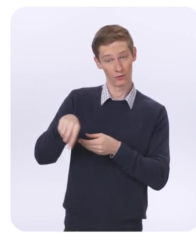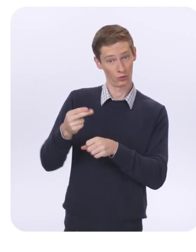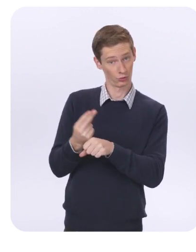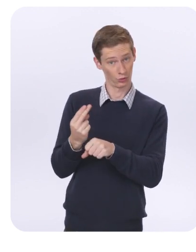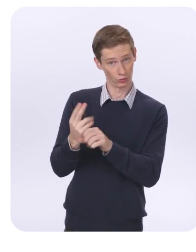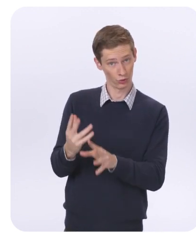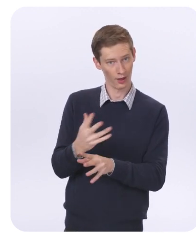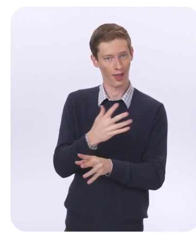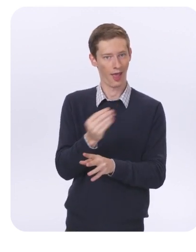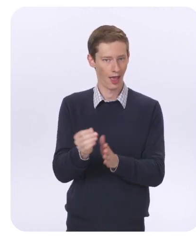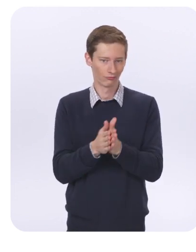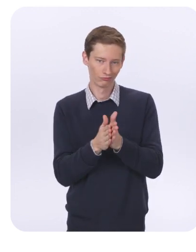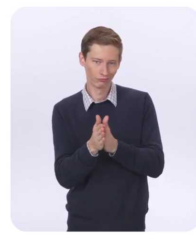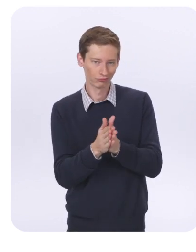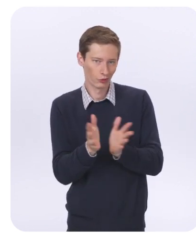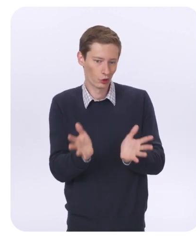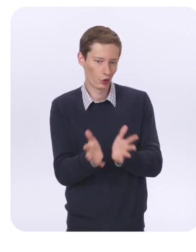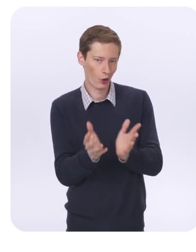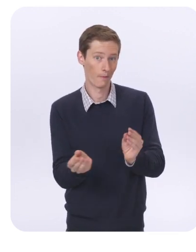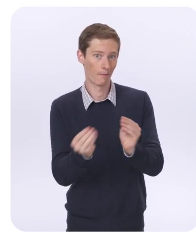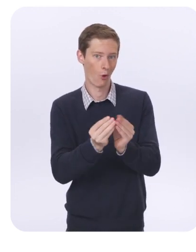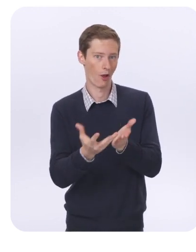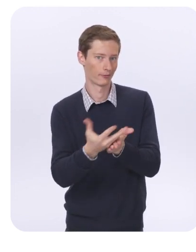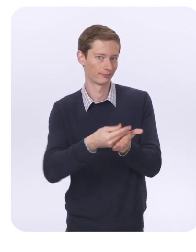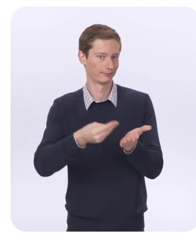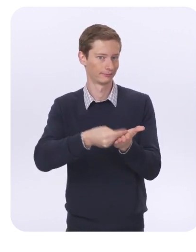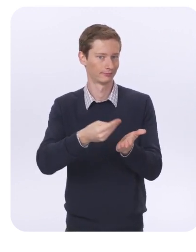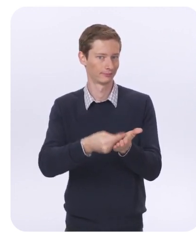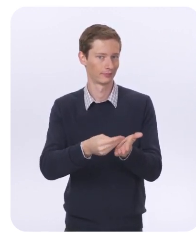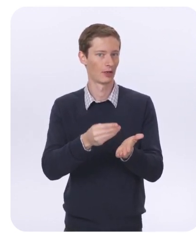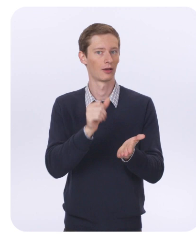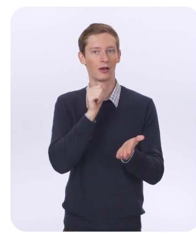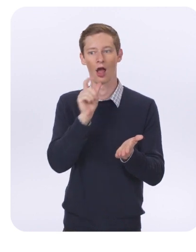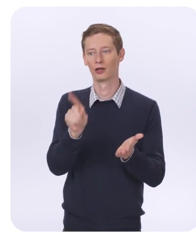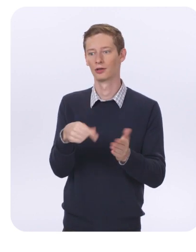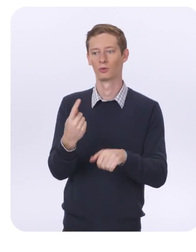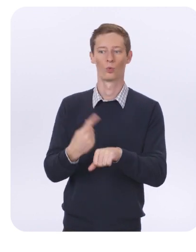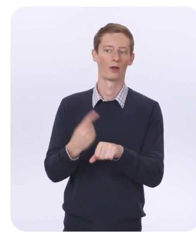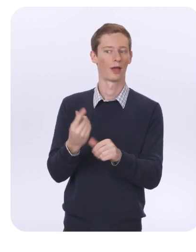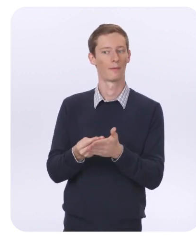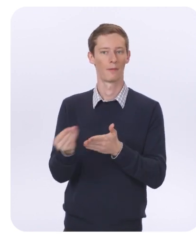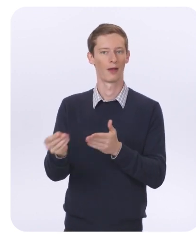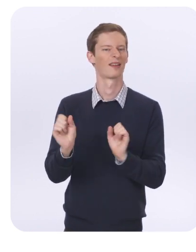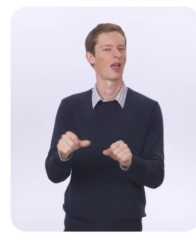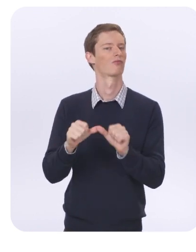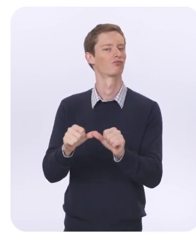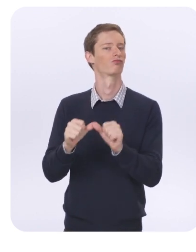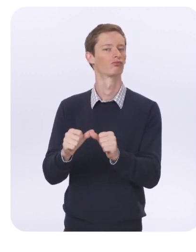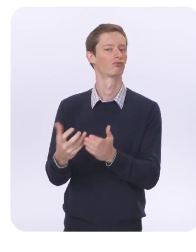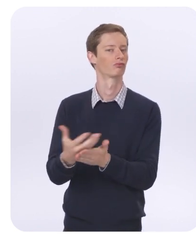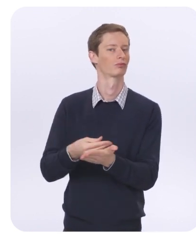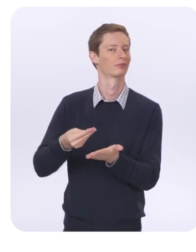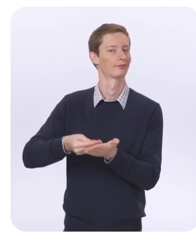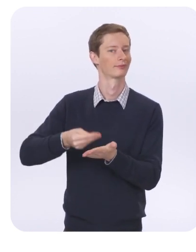If you didn’t know, each of your add-ons will get dedicated product detail pages that will allow you to leverage video and image assets